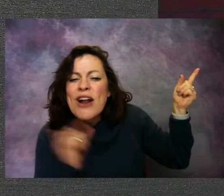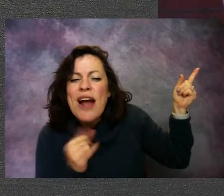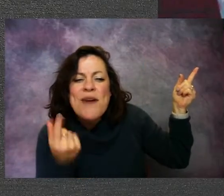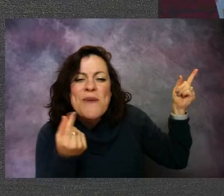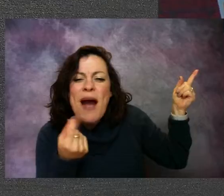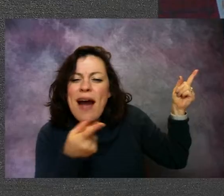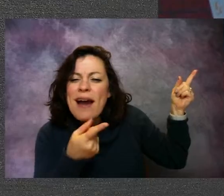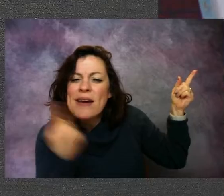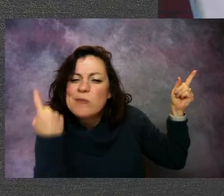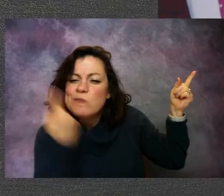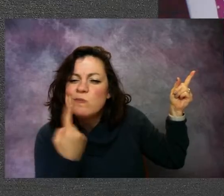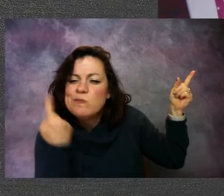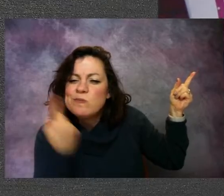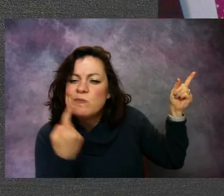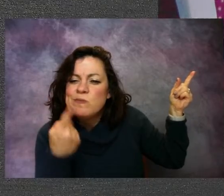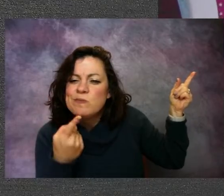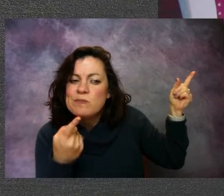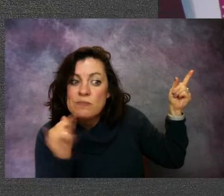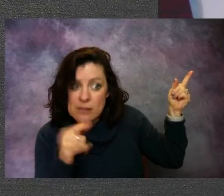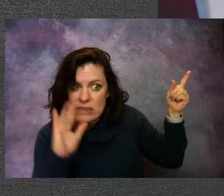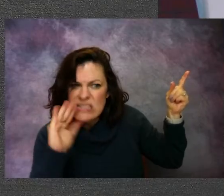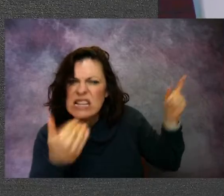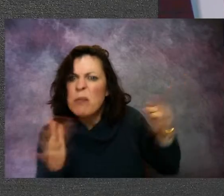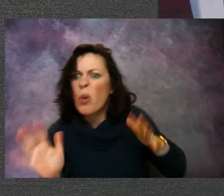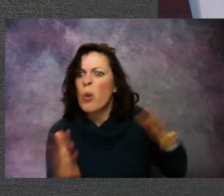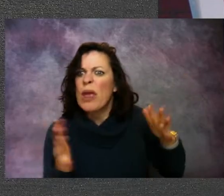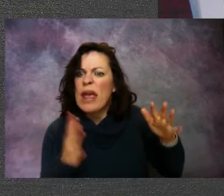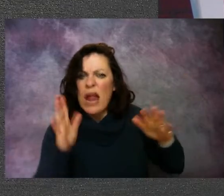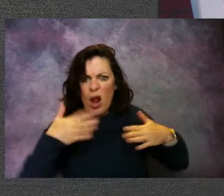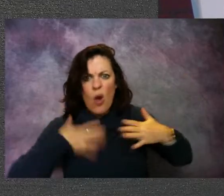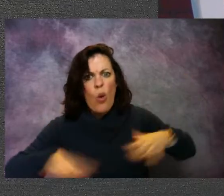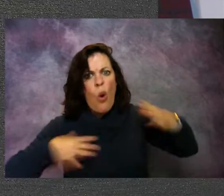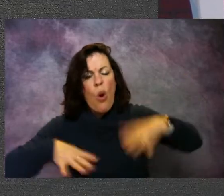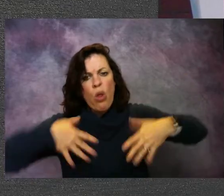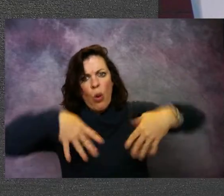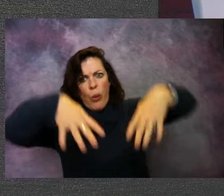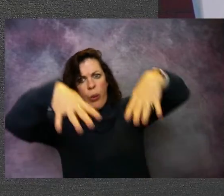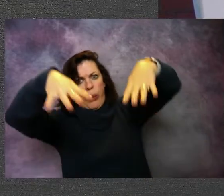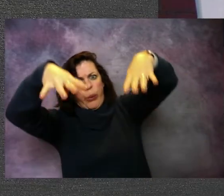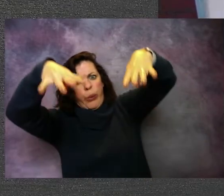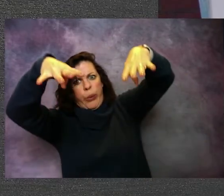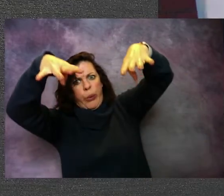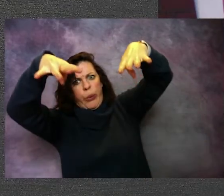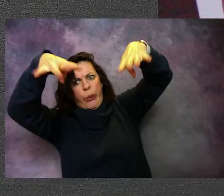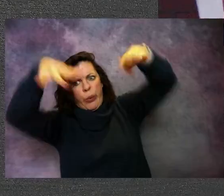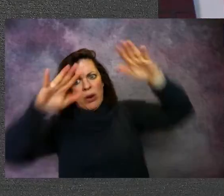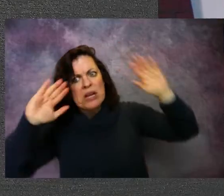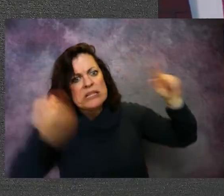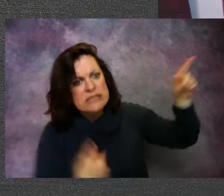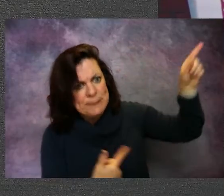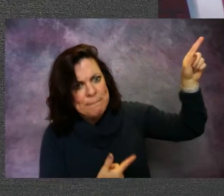If you said windy, you are right. The wind blows the leaves off the trees and it helps the laundry to dry.